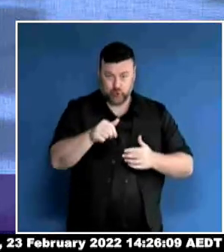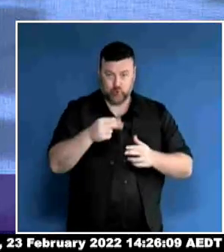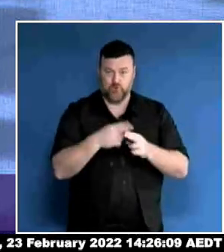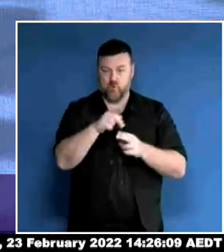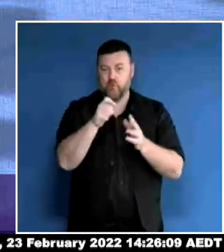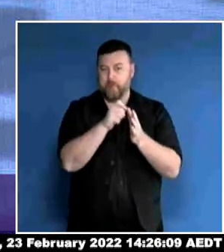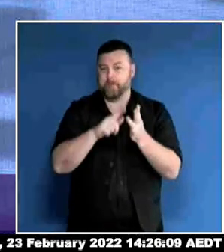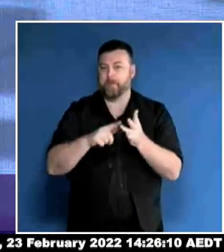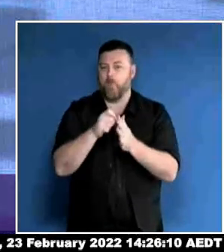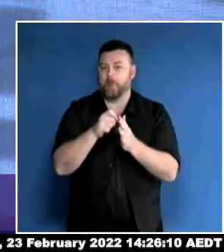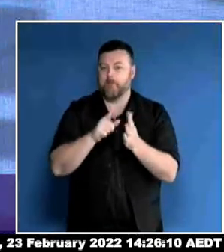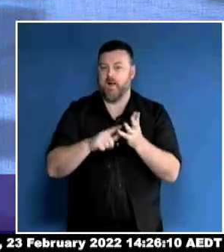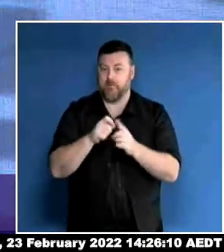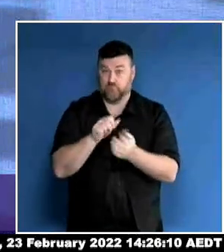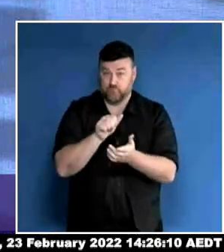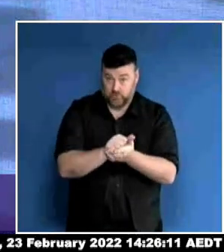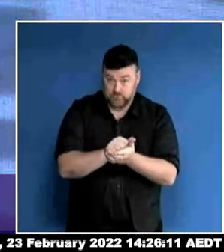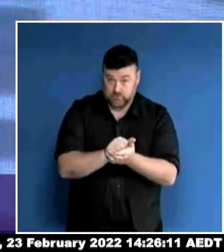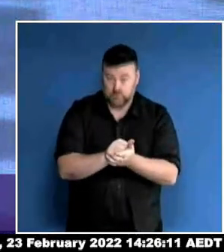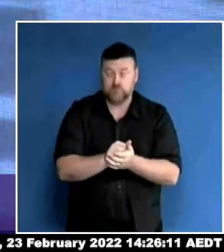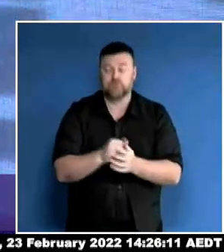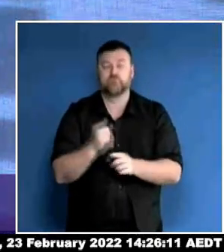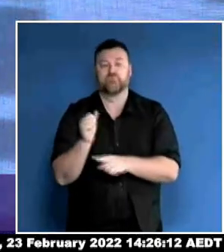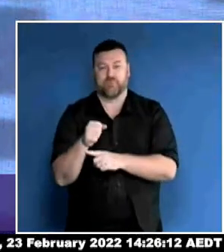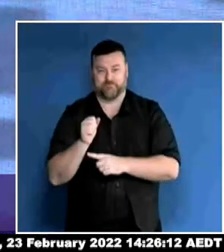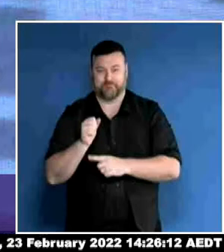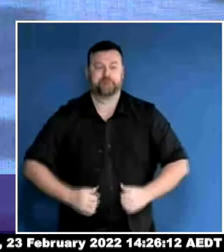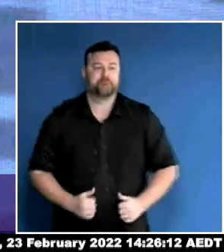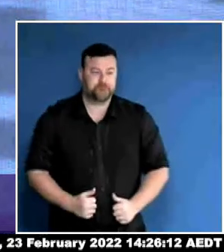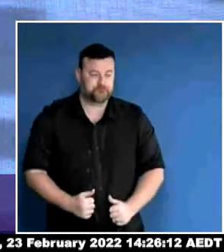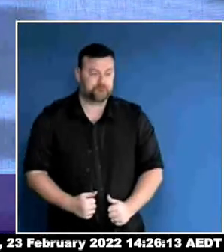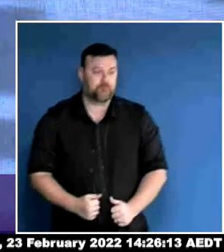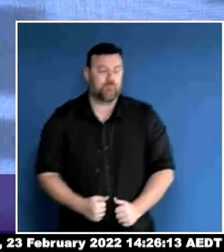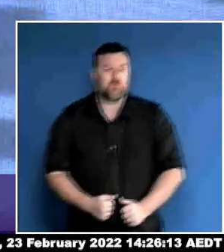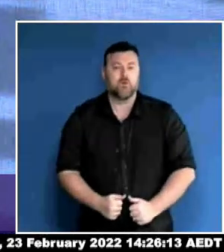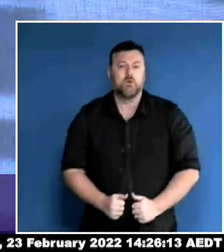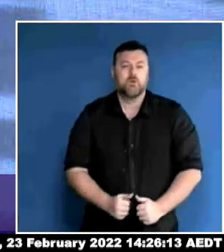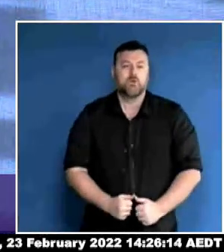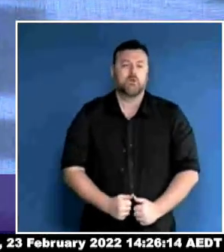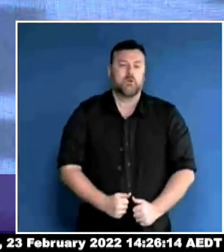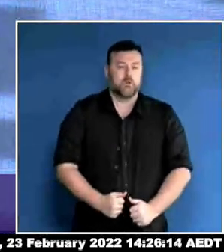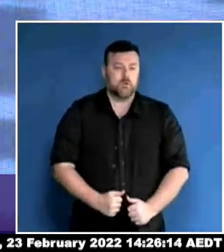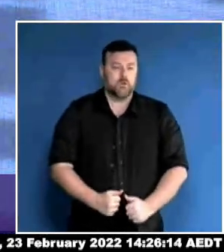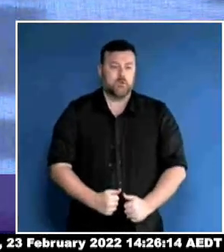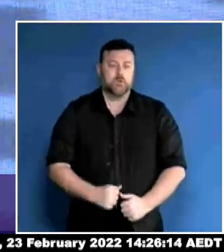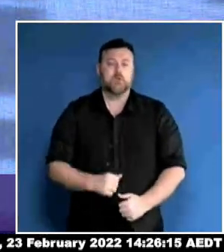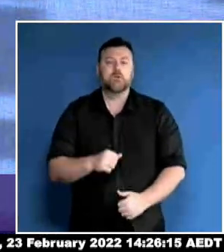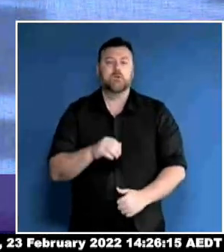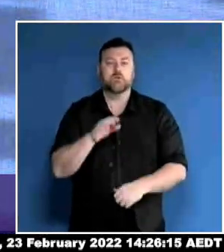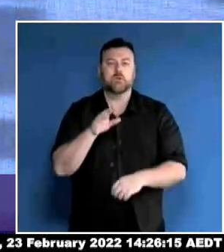Now - and we have covered doing some work in the AimBig offices.